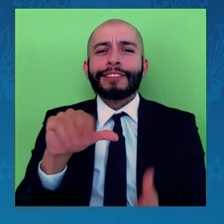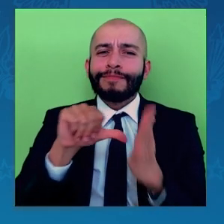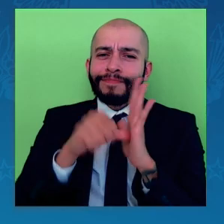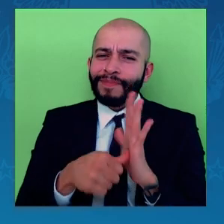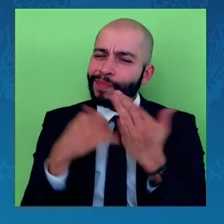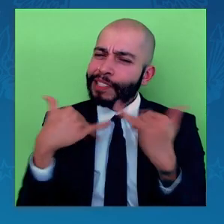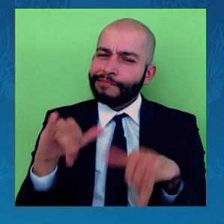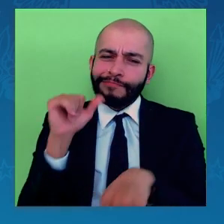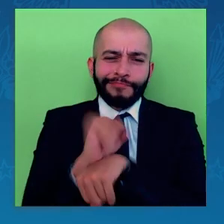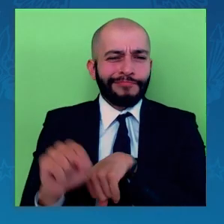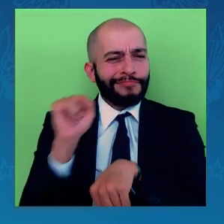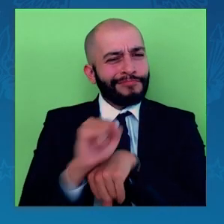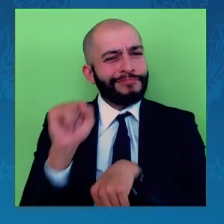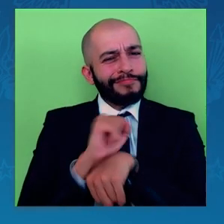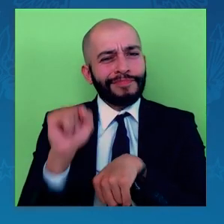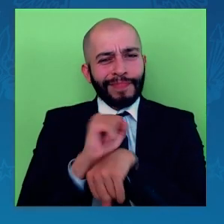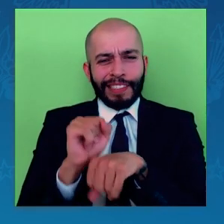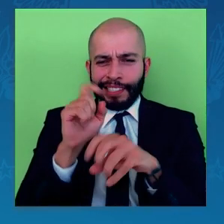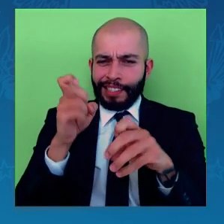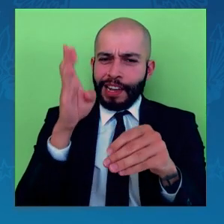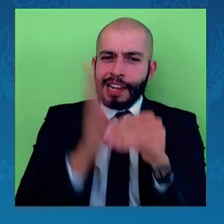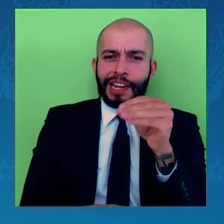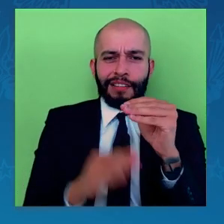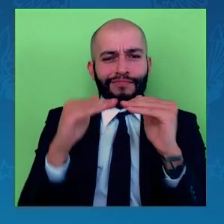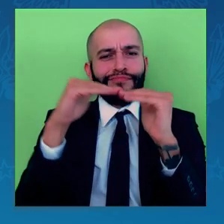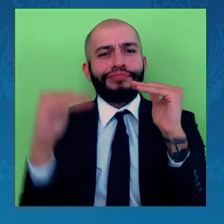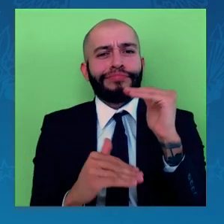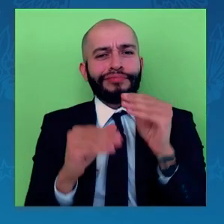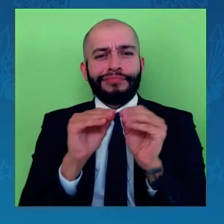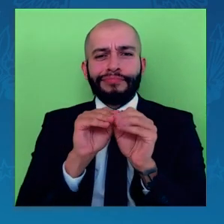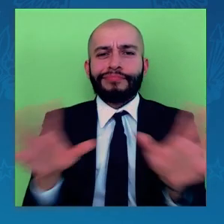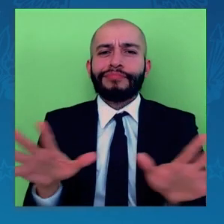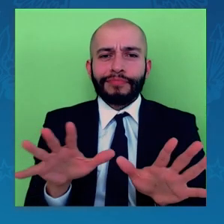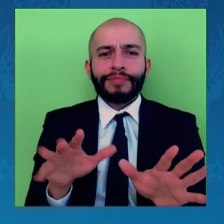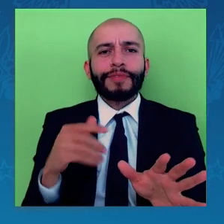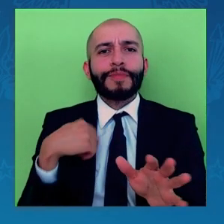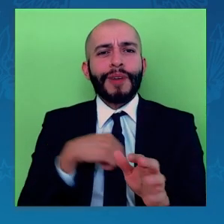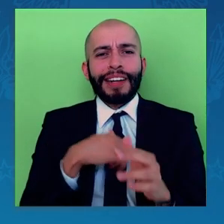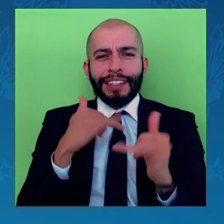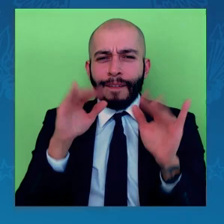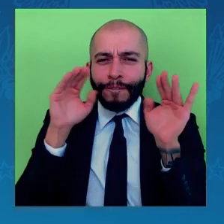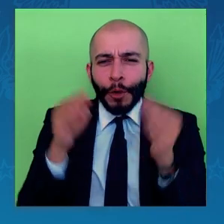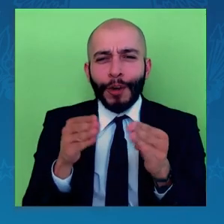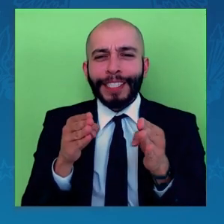and right now we are especially focused on getting our children over the age of five vaccinated.